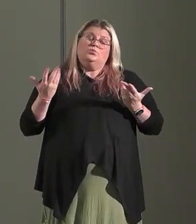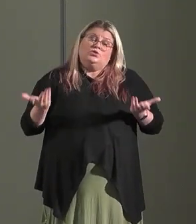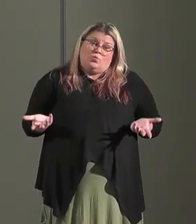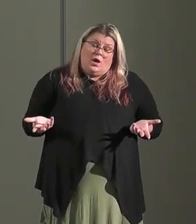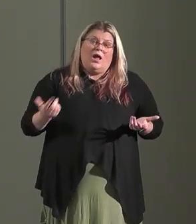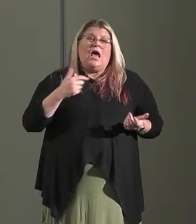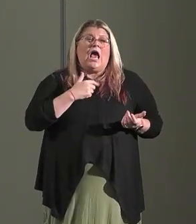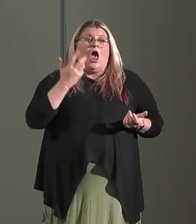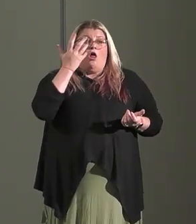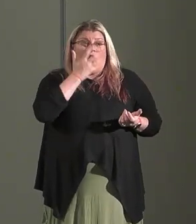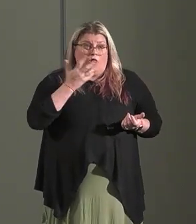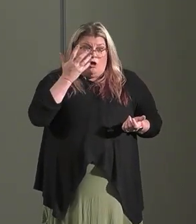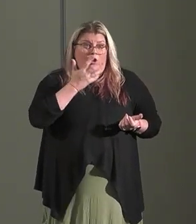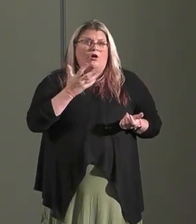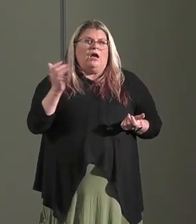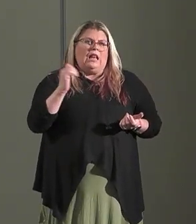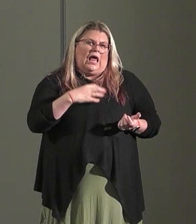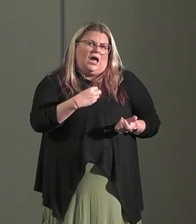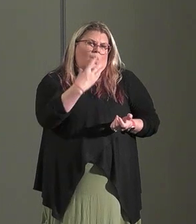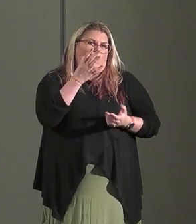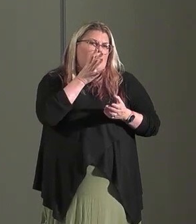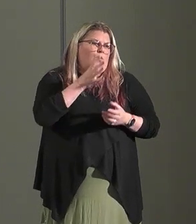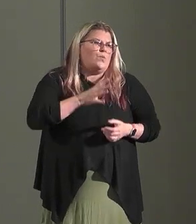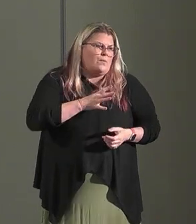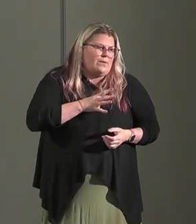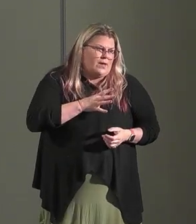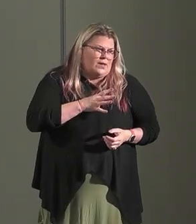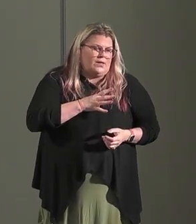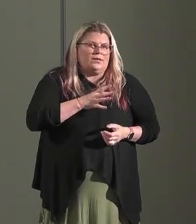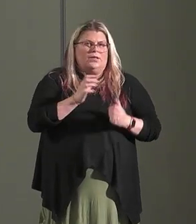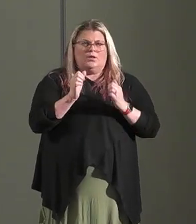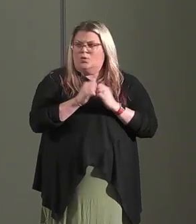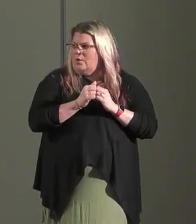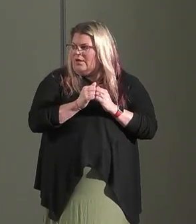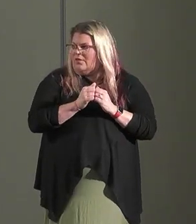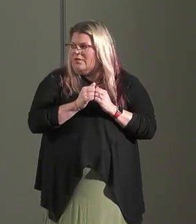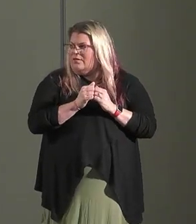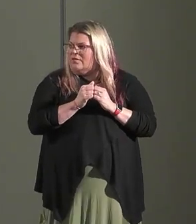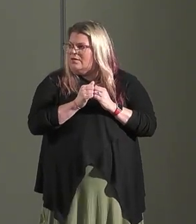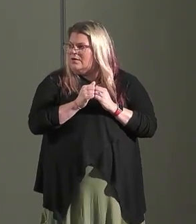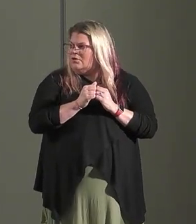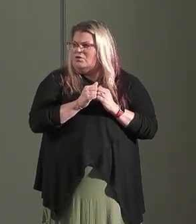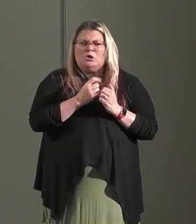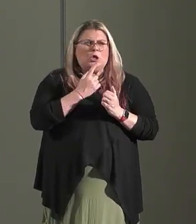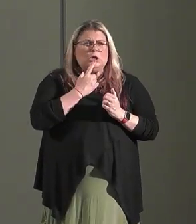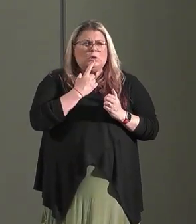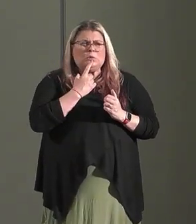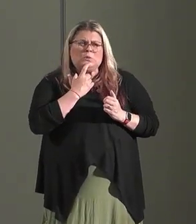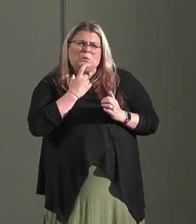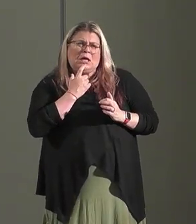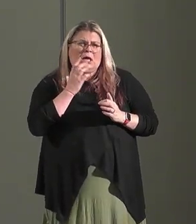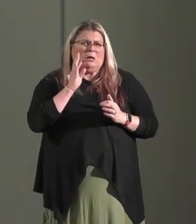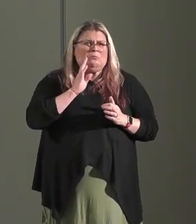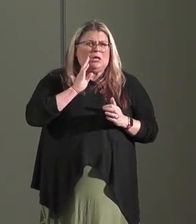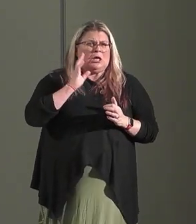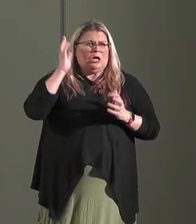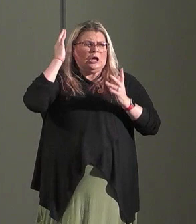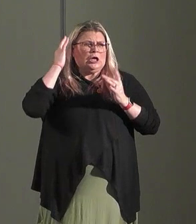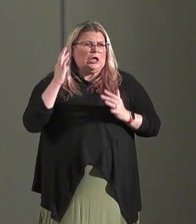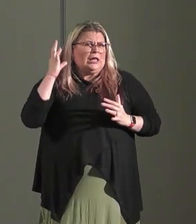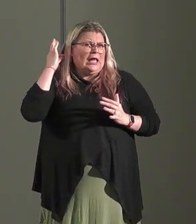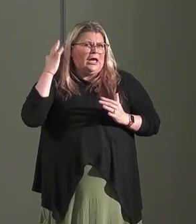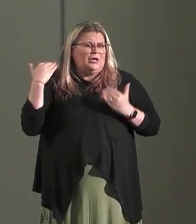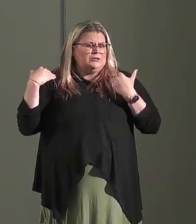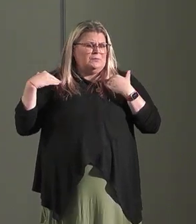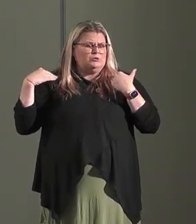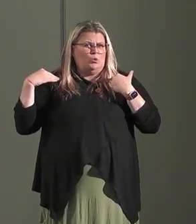I look a lot like a white woman. With long reddish brown curly hair to my shoulders